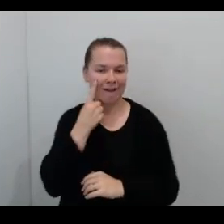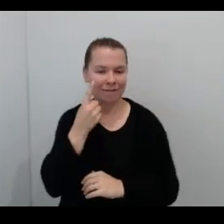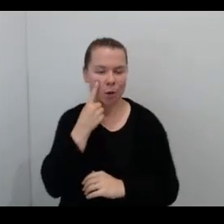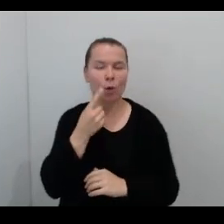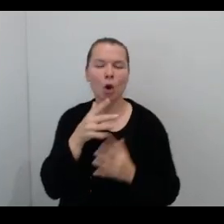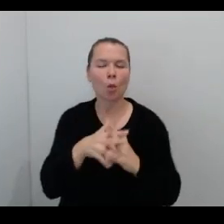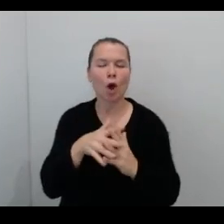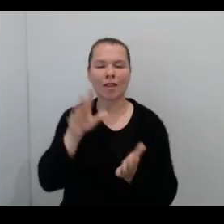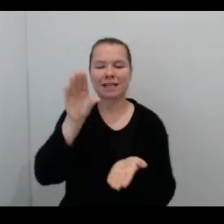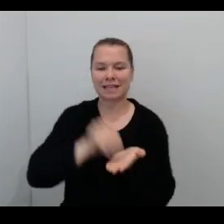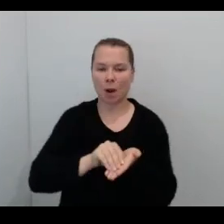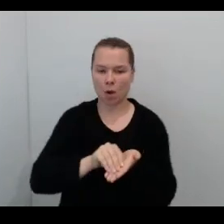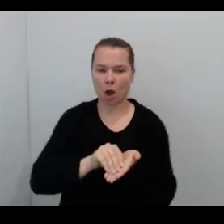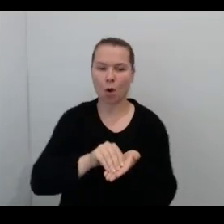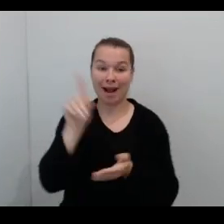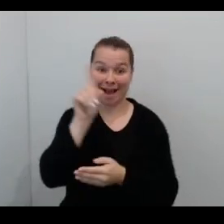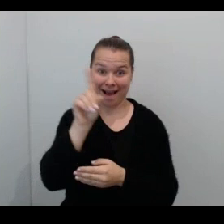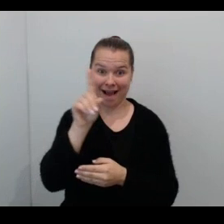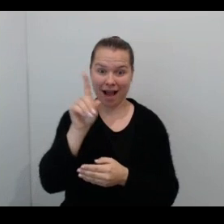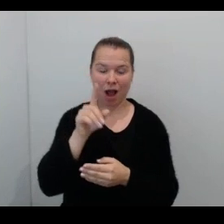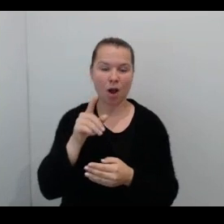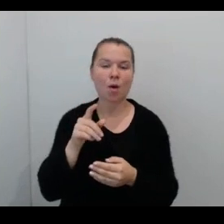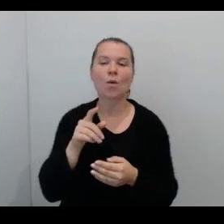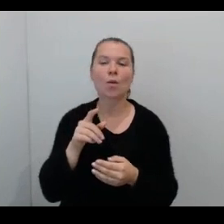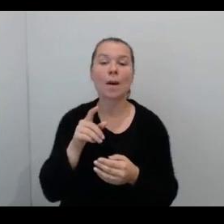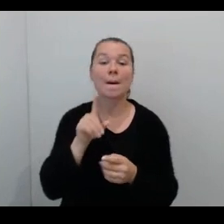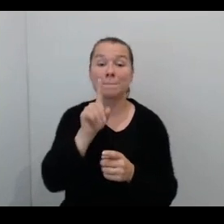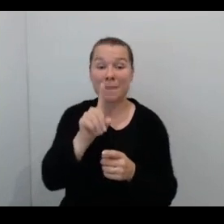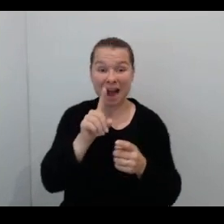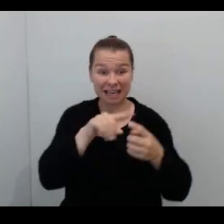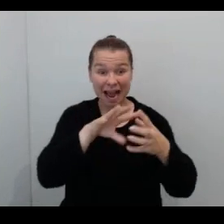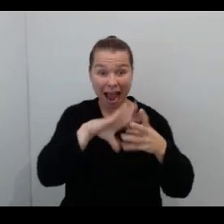There won't be time to cover all of the points in that.